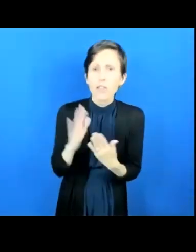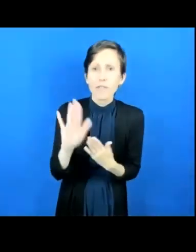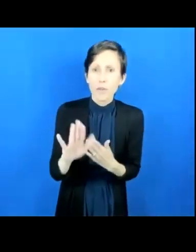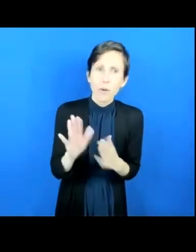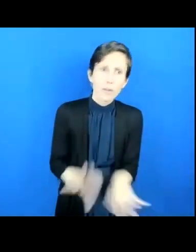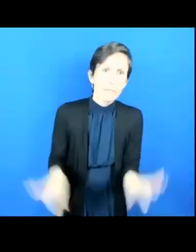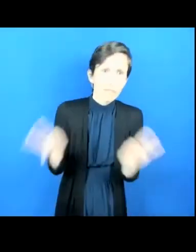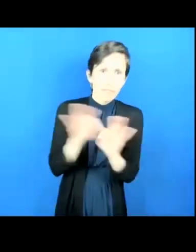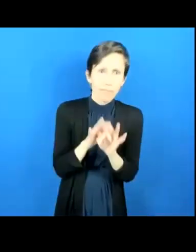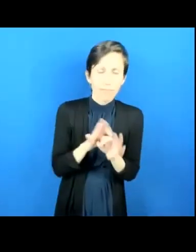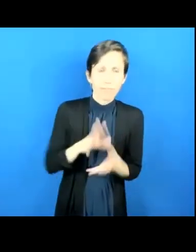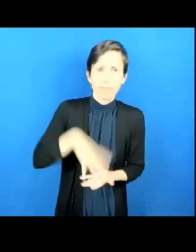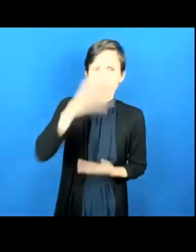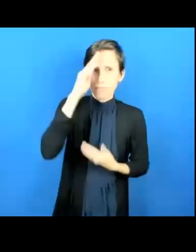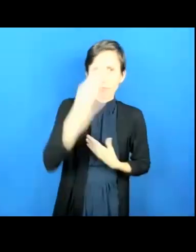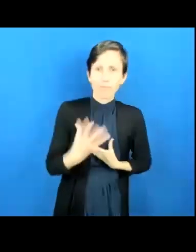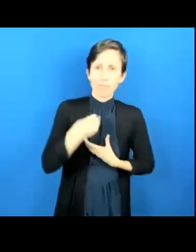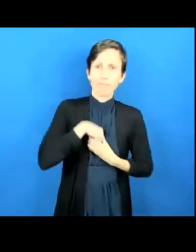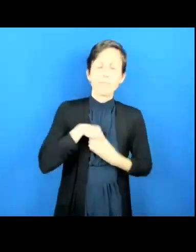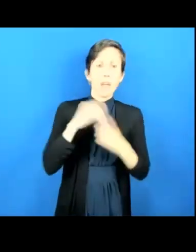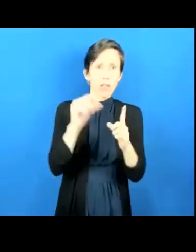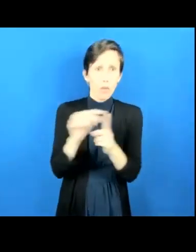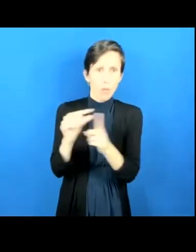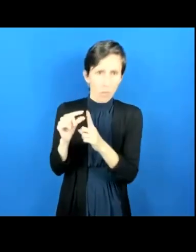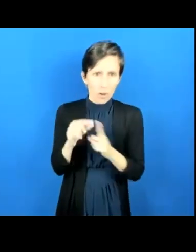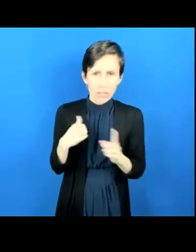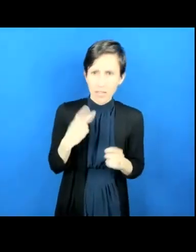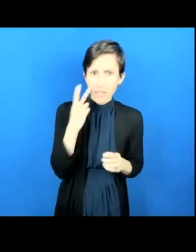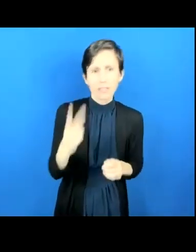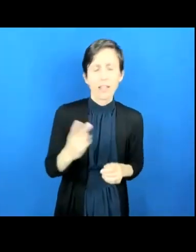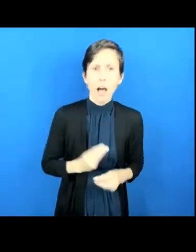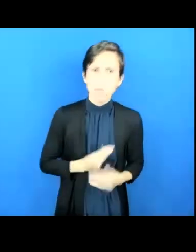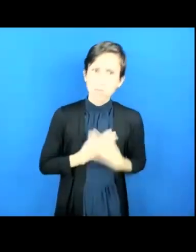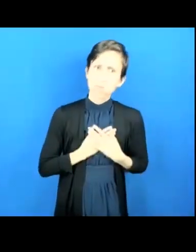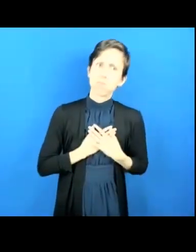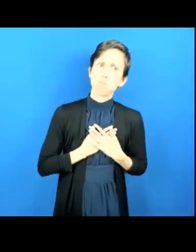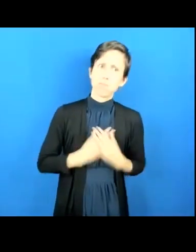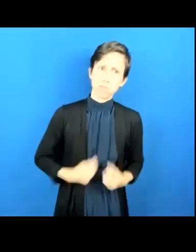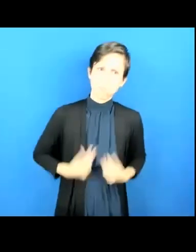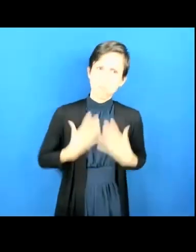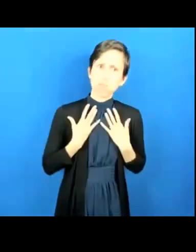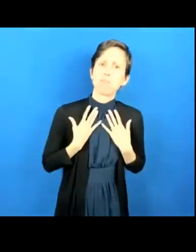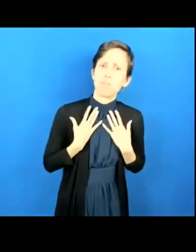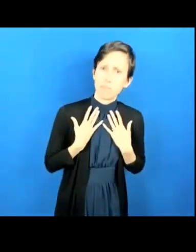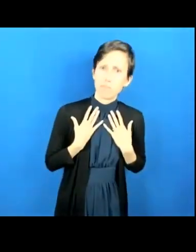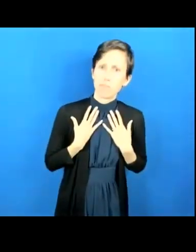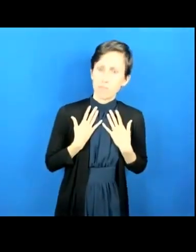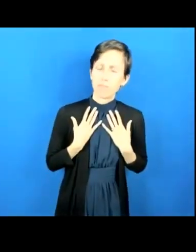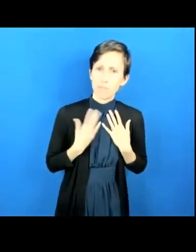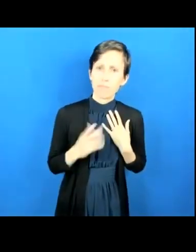and the words I saw were very hardening in terms of really tapping into what we're trying